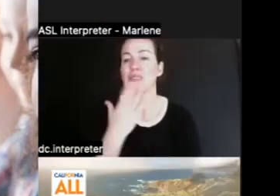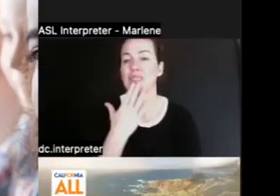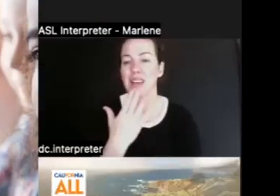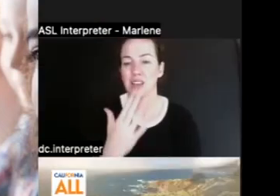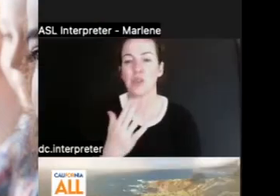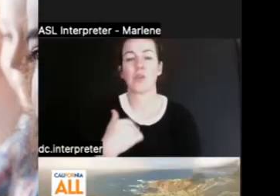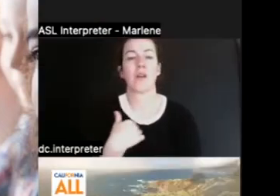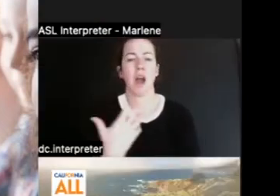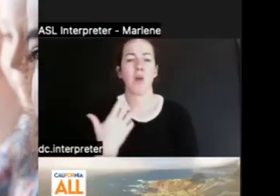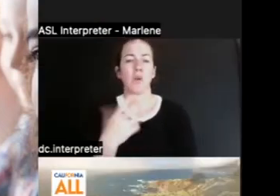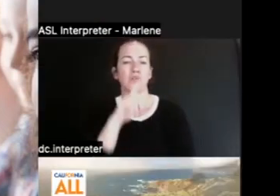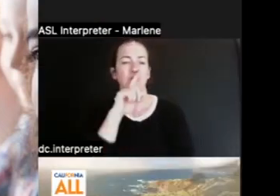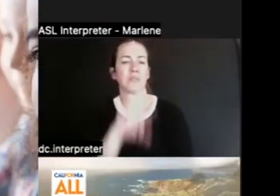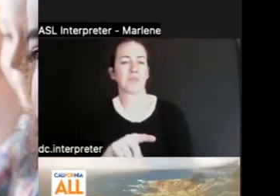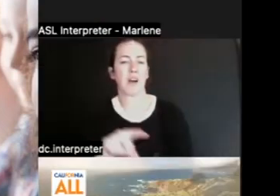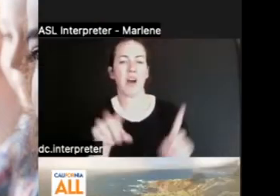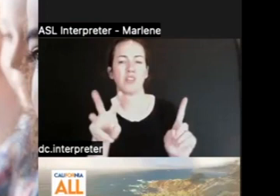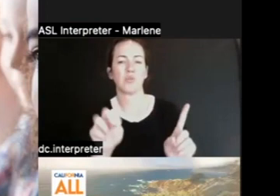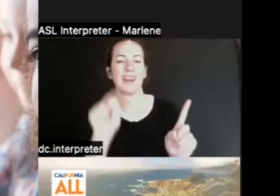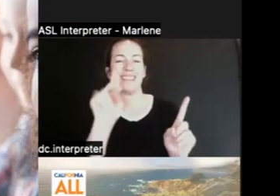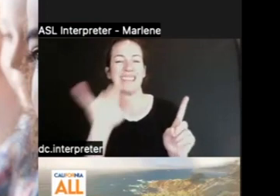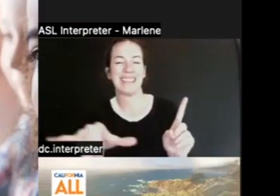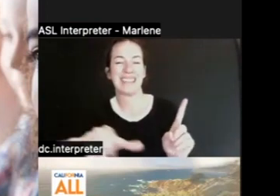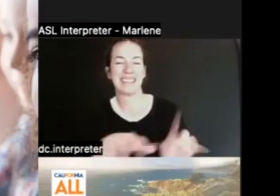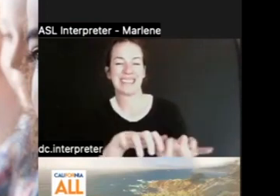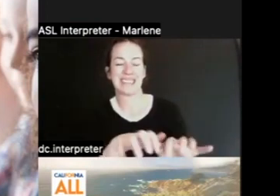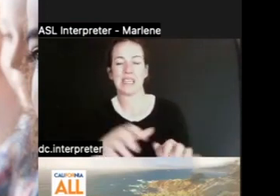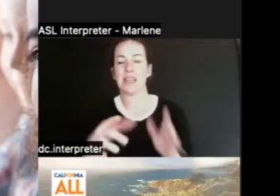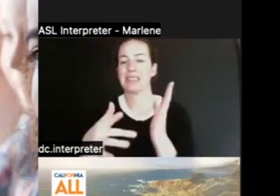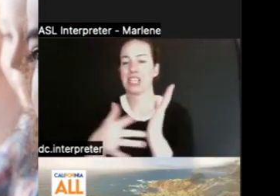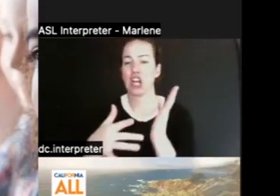I wanted to respond. Wendy, you put in chat, could technology education and lifelong education